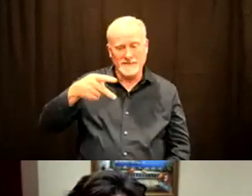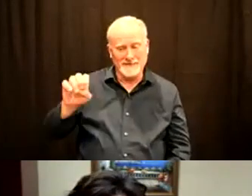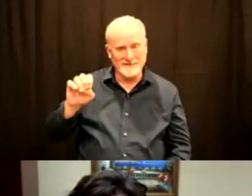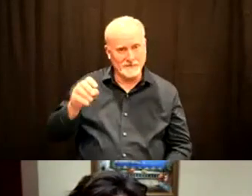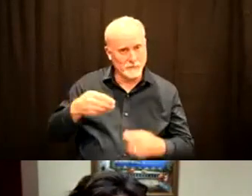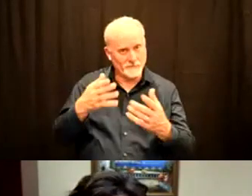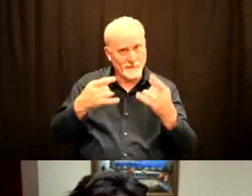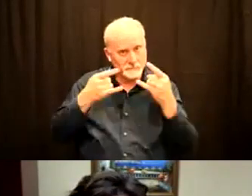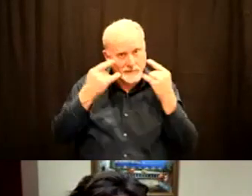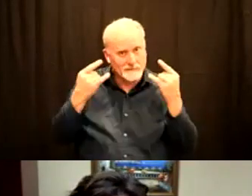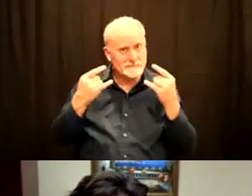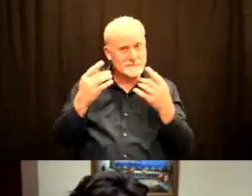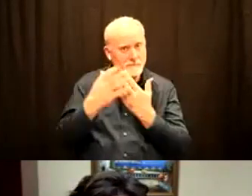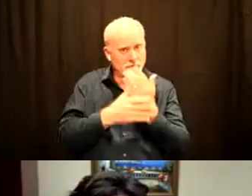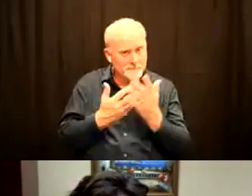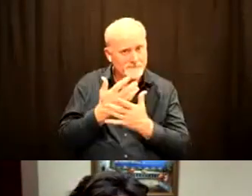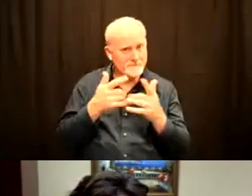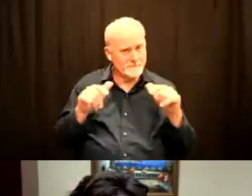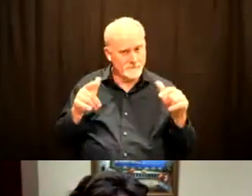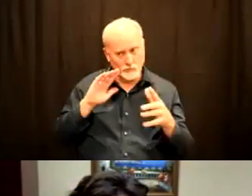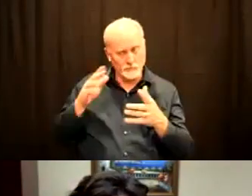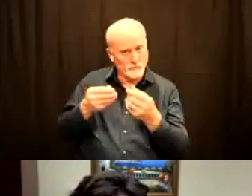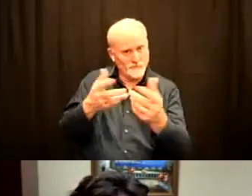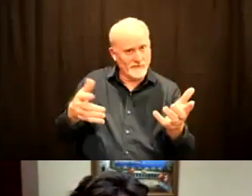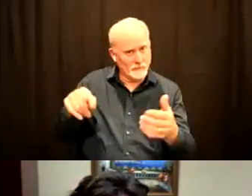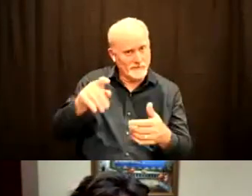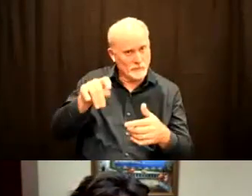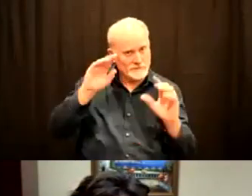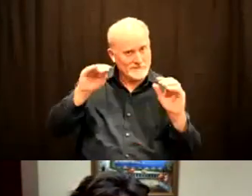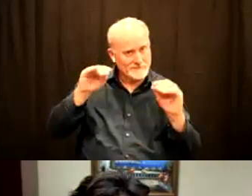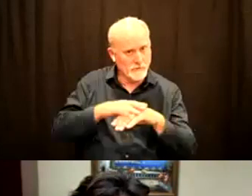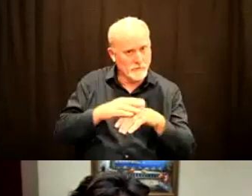for them if they're teaching on on ground so i know i saw some questions about